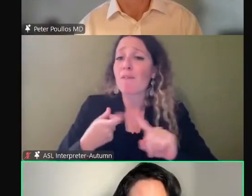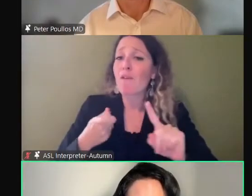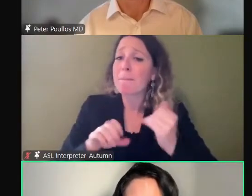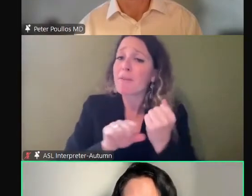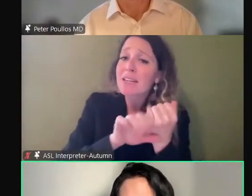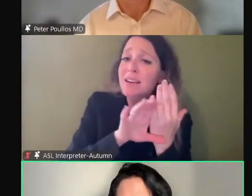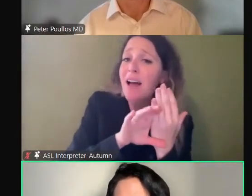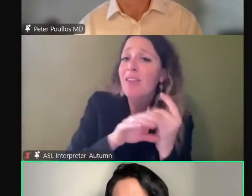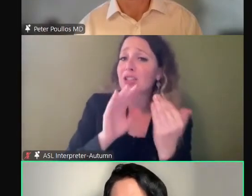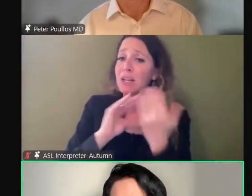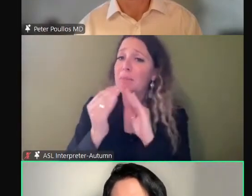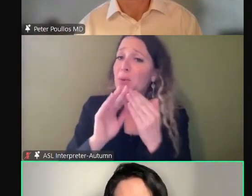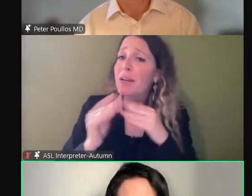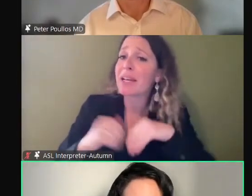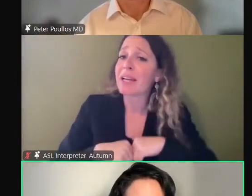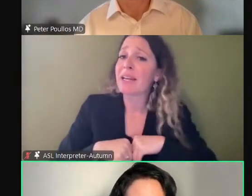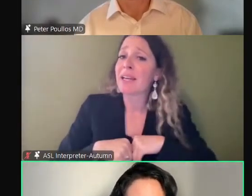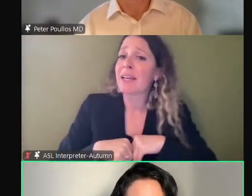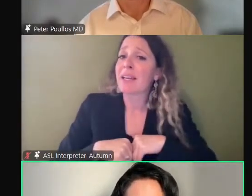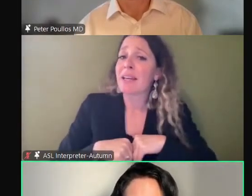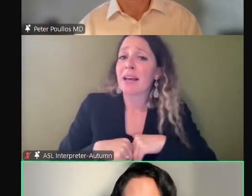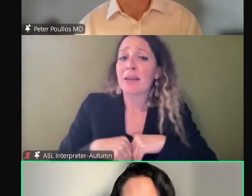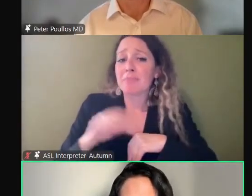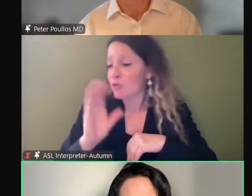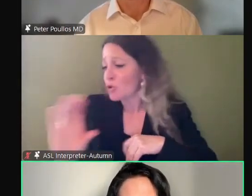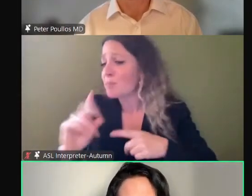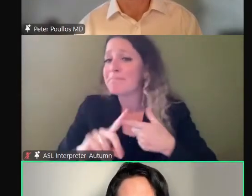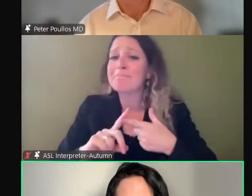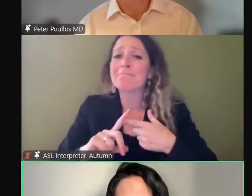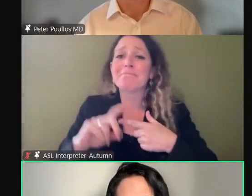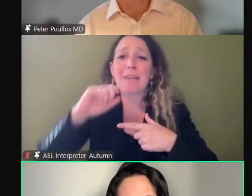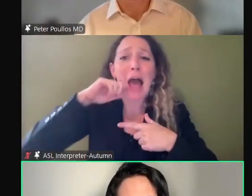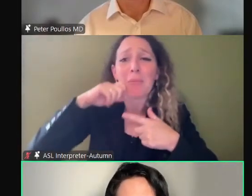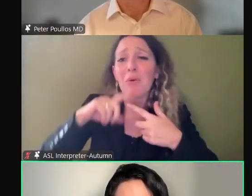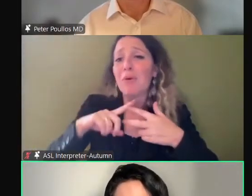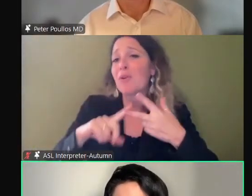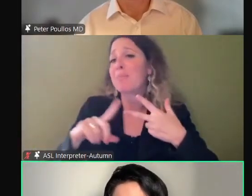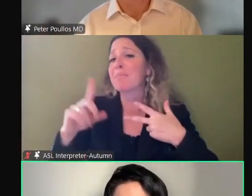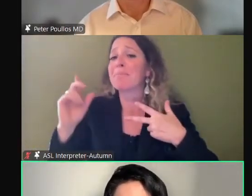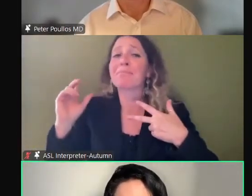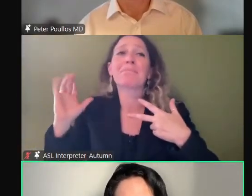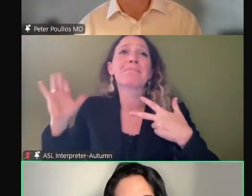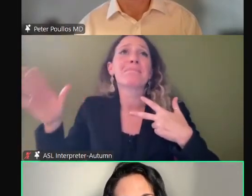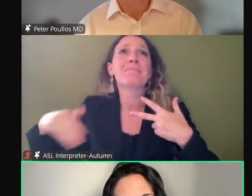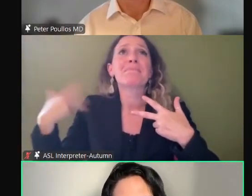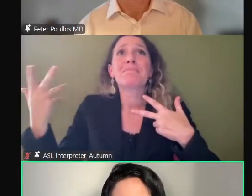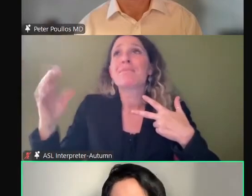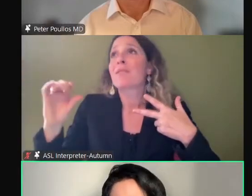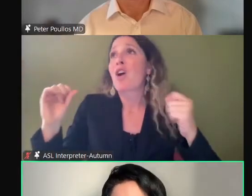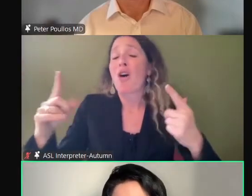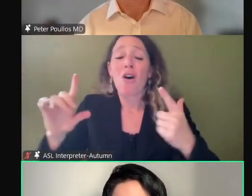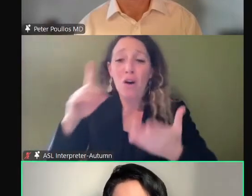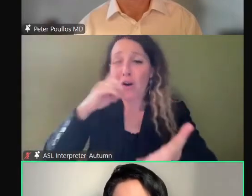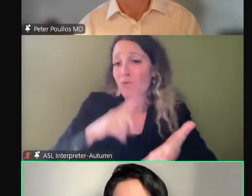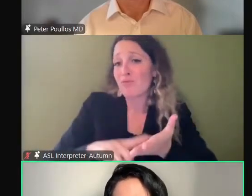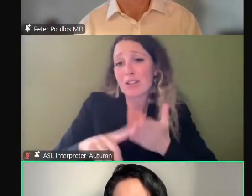Amwell, Zoom, Apple, other groups, all of our researchers. Everybody we reached out to,